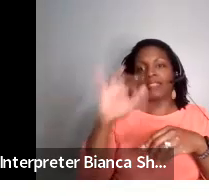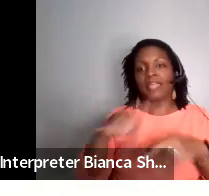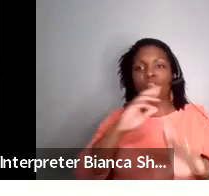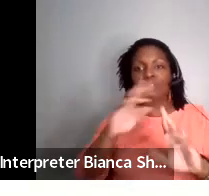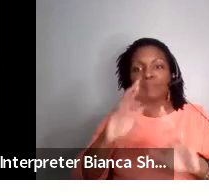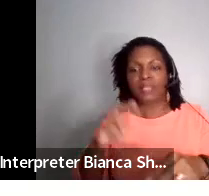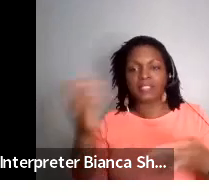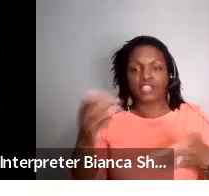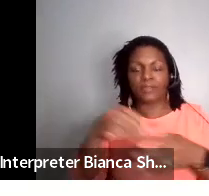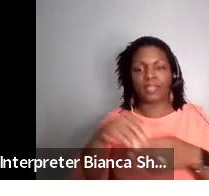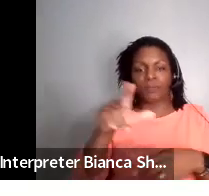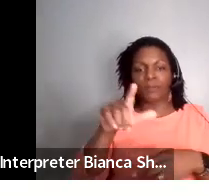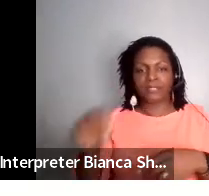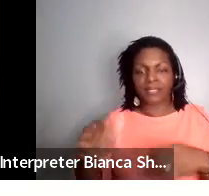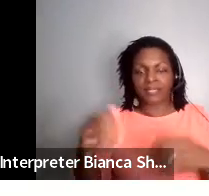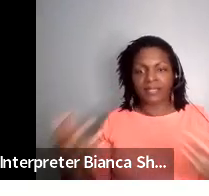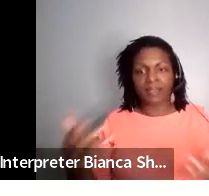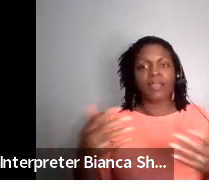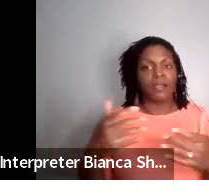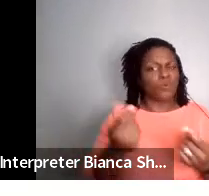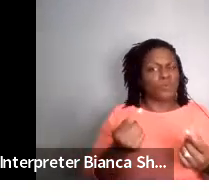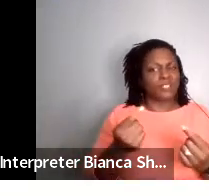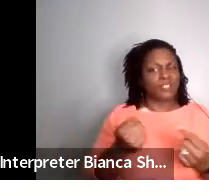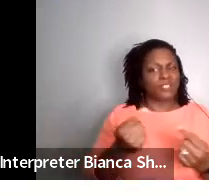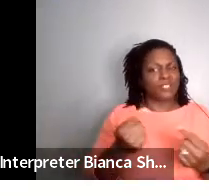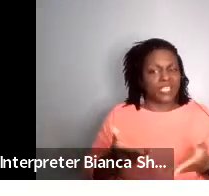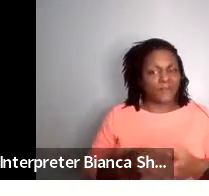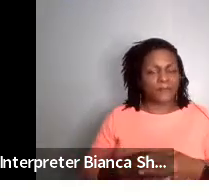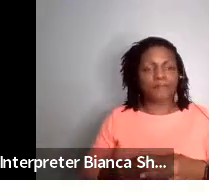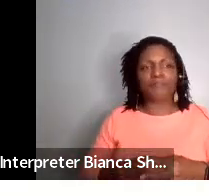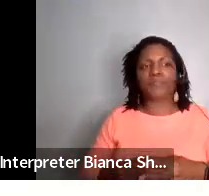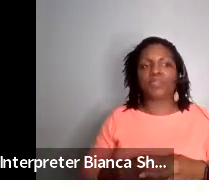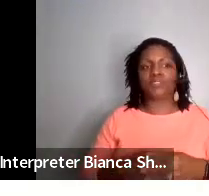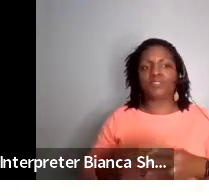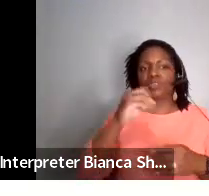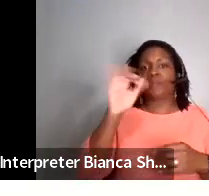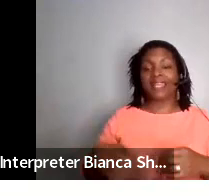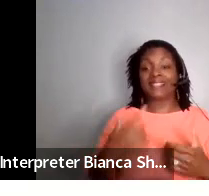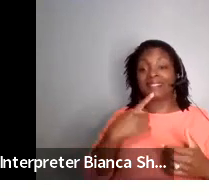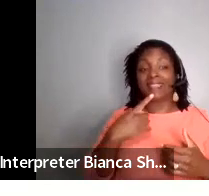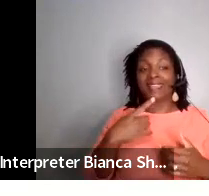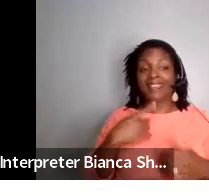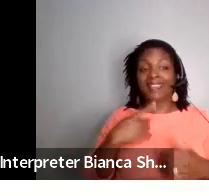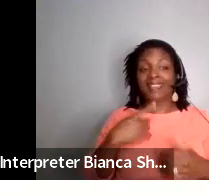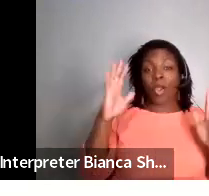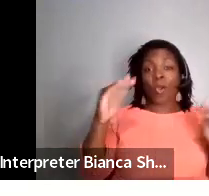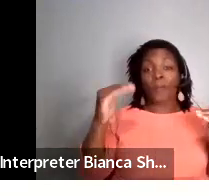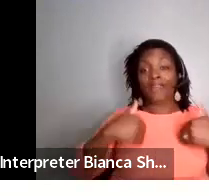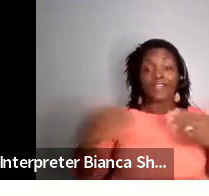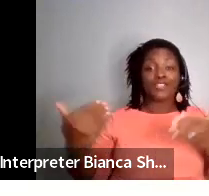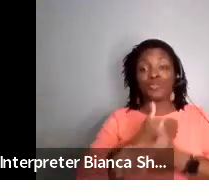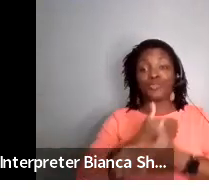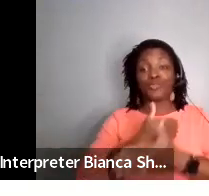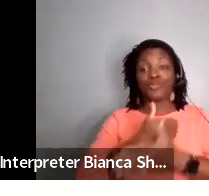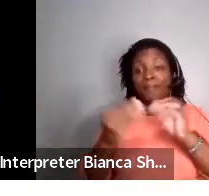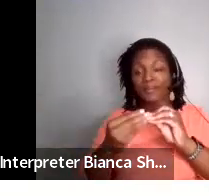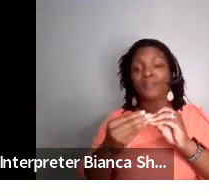What is 9, 8, 8, and i'll love this hope has a new number, and it is 9, 8, 8.